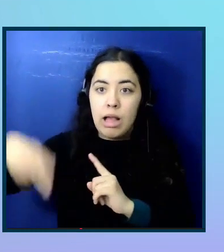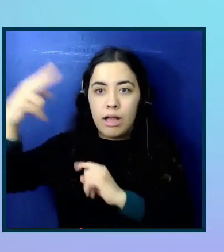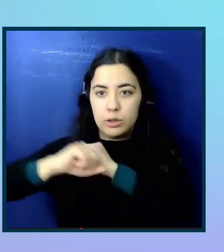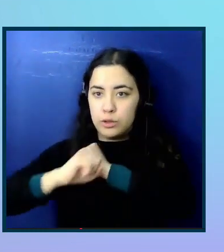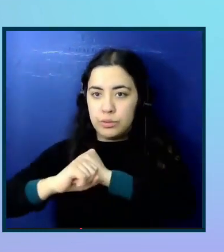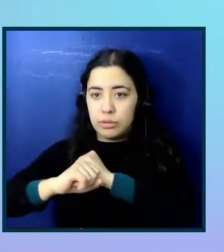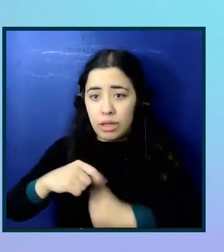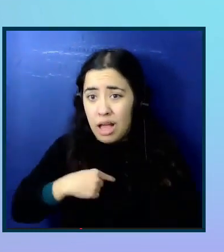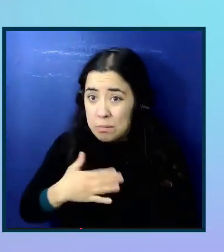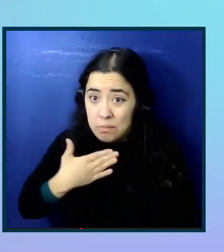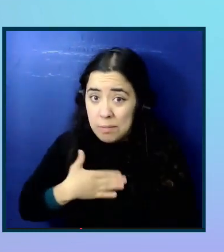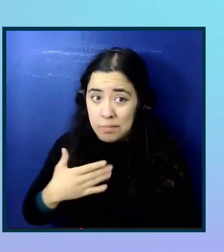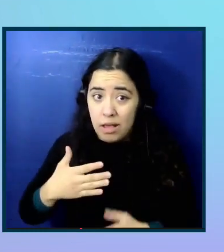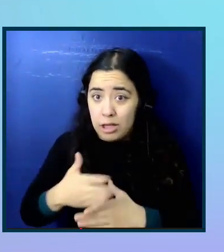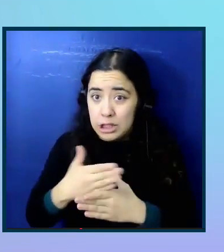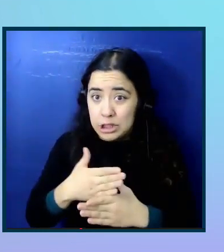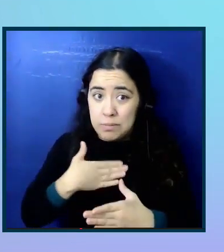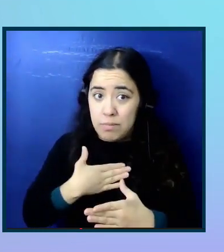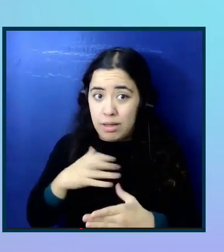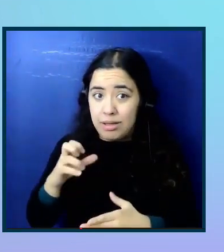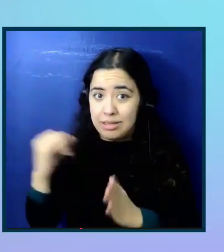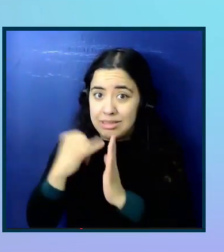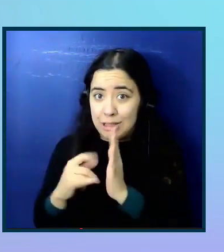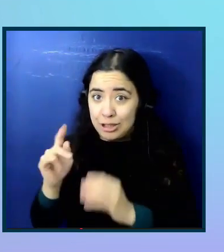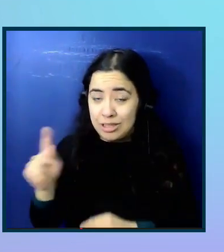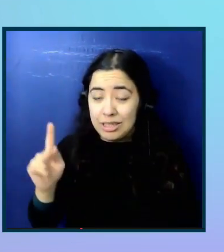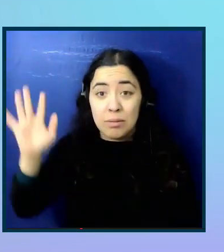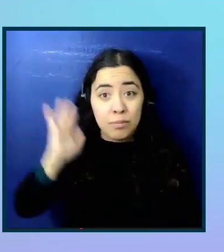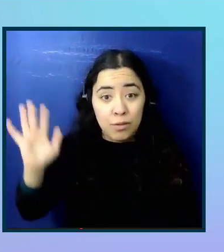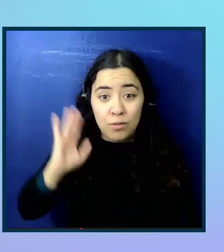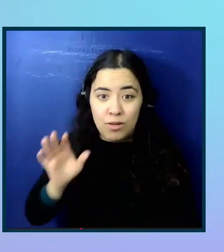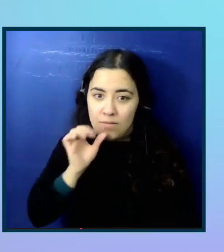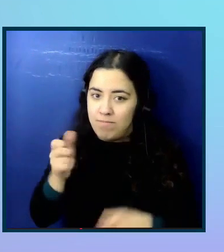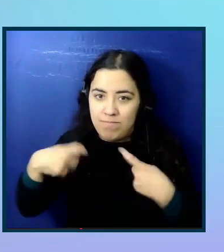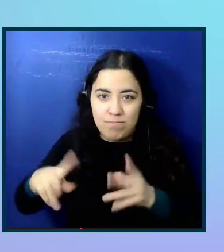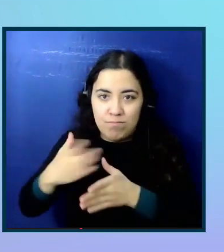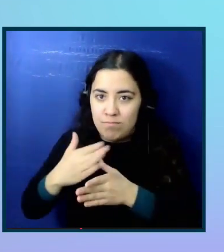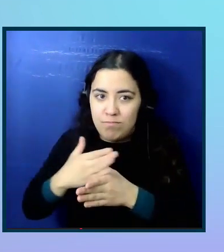because before that I was not even able to sketch. Links were sketched at Cloud